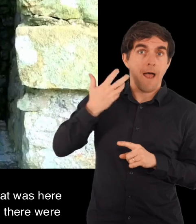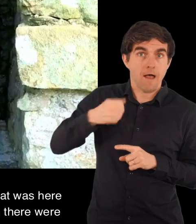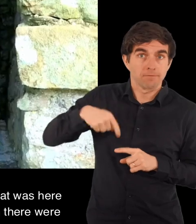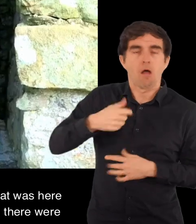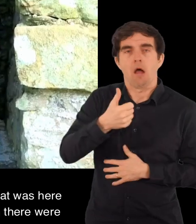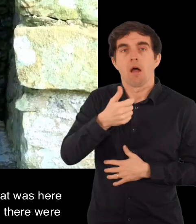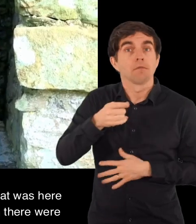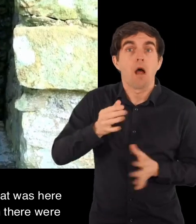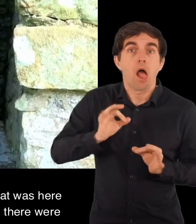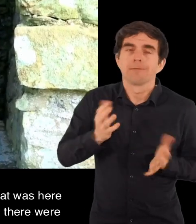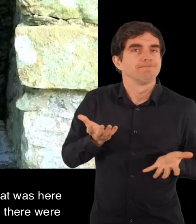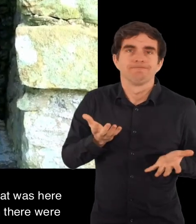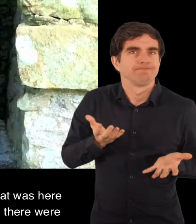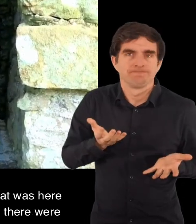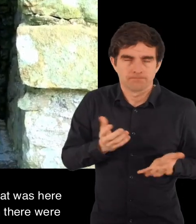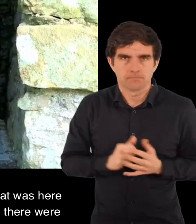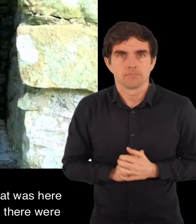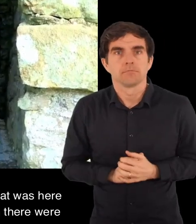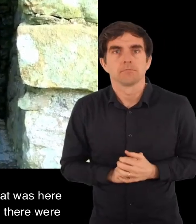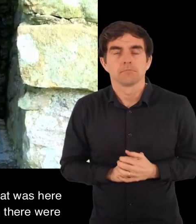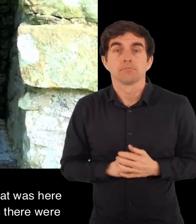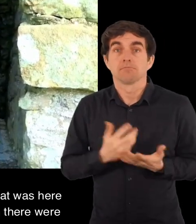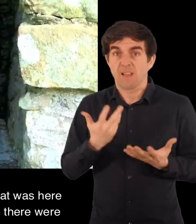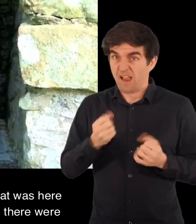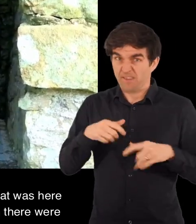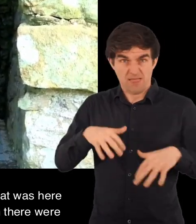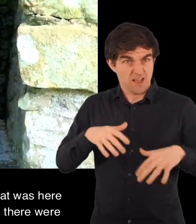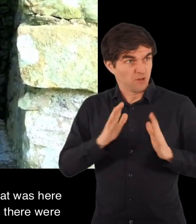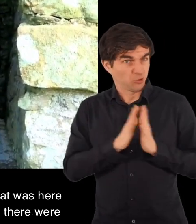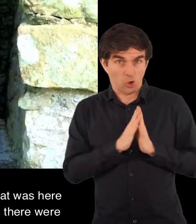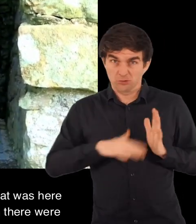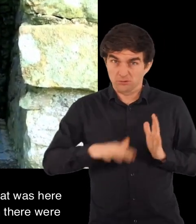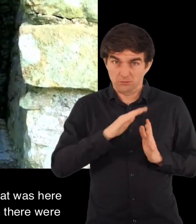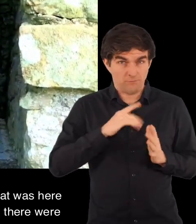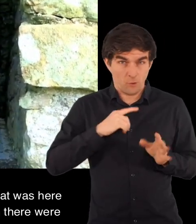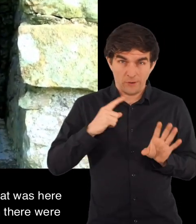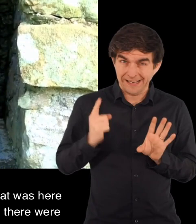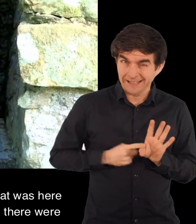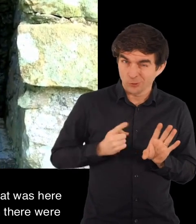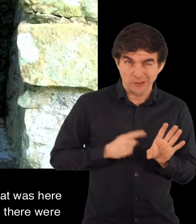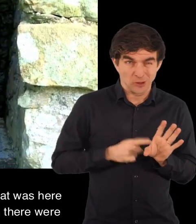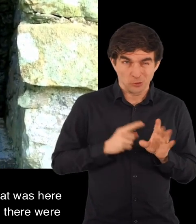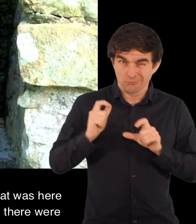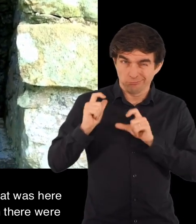The church, the ancient church that was here survived for many years and then there were